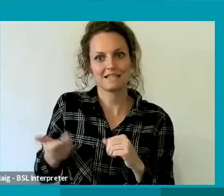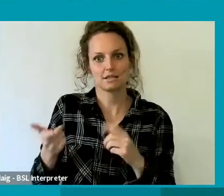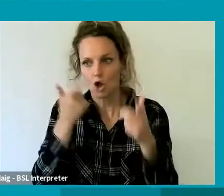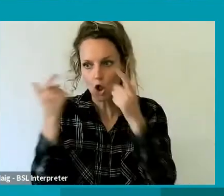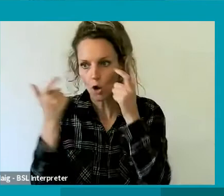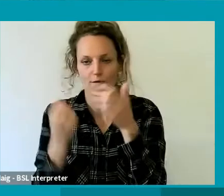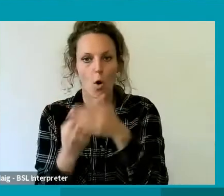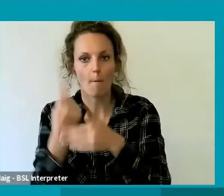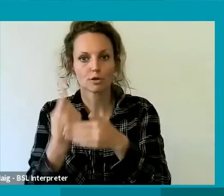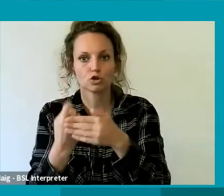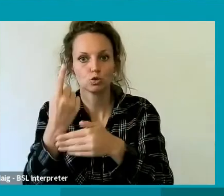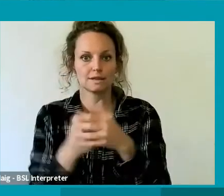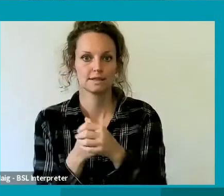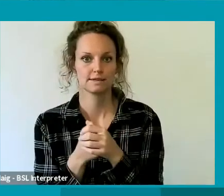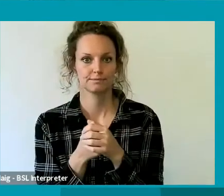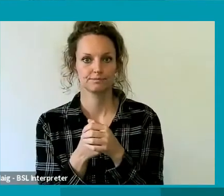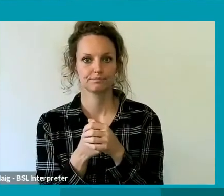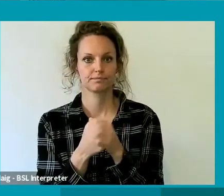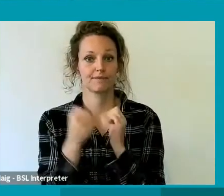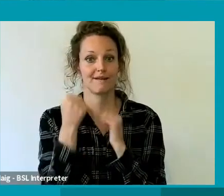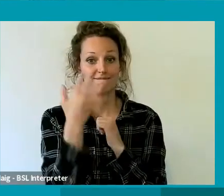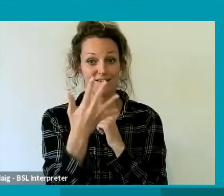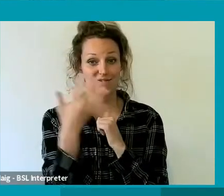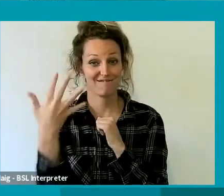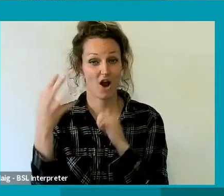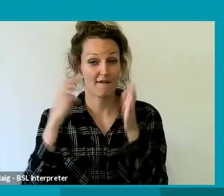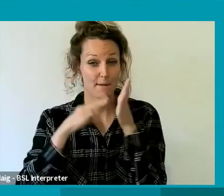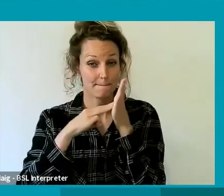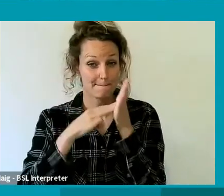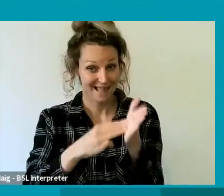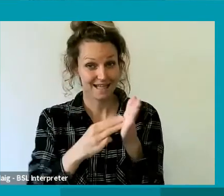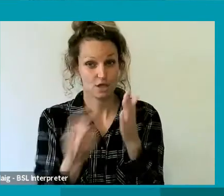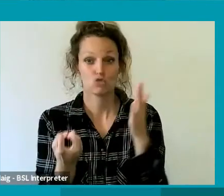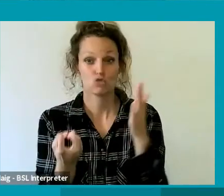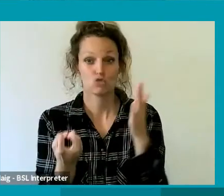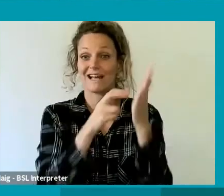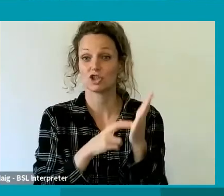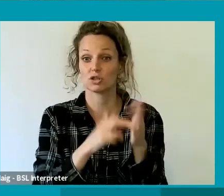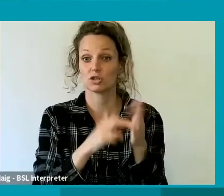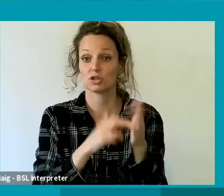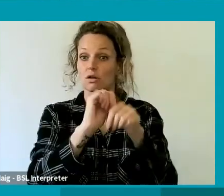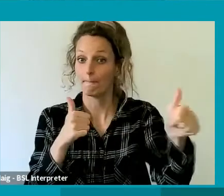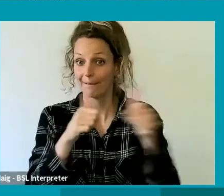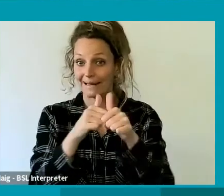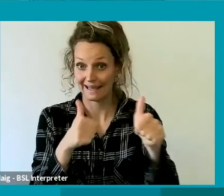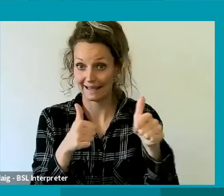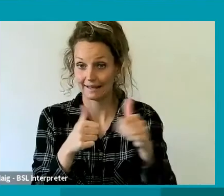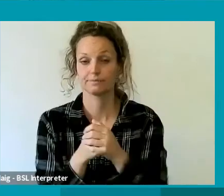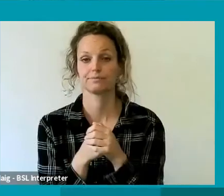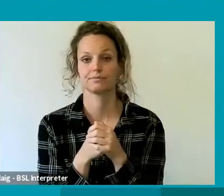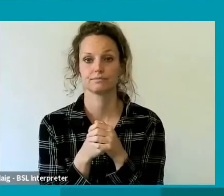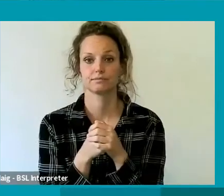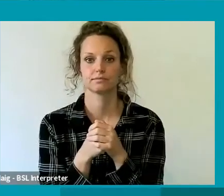There are 55 million registered companies across LinkedIn. And it's over 200 countries,